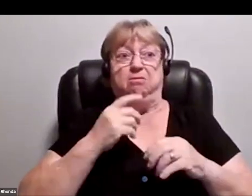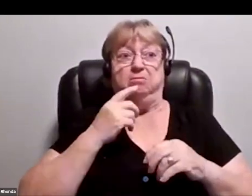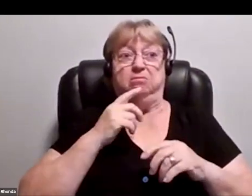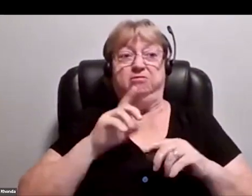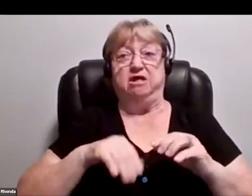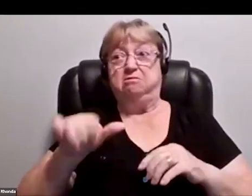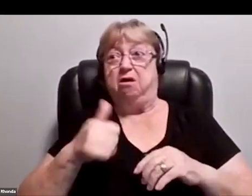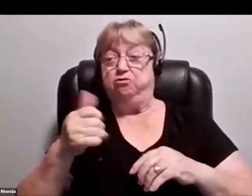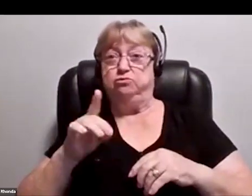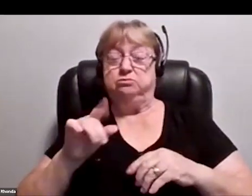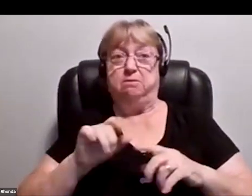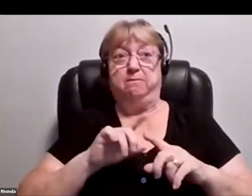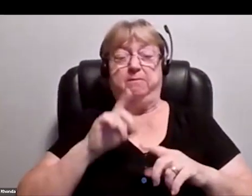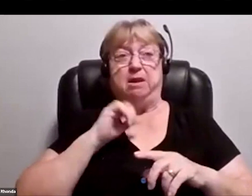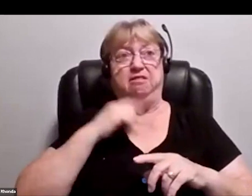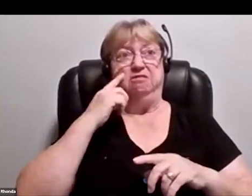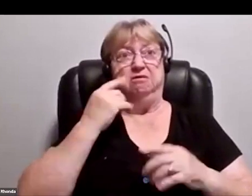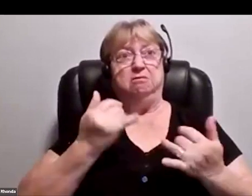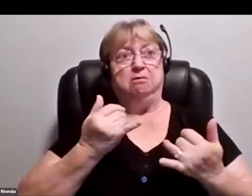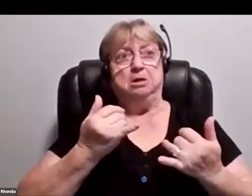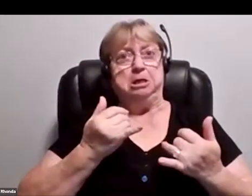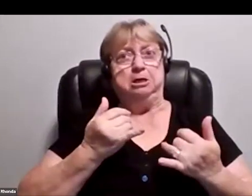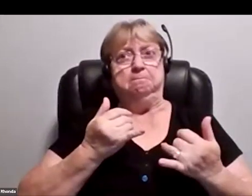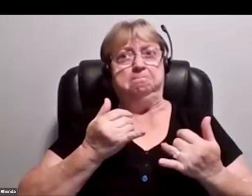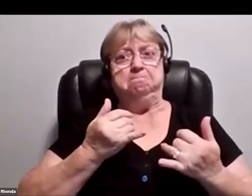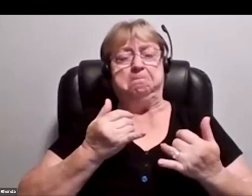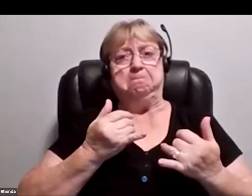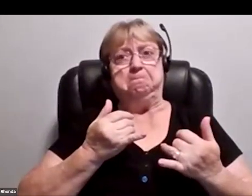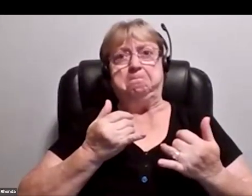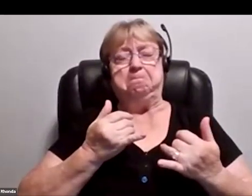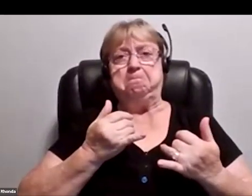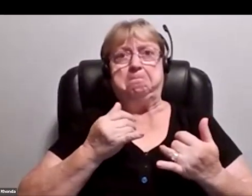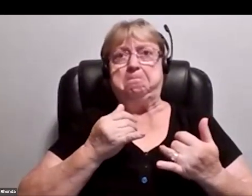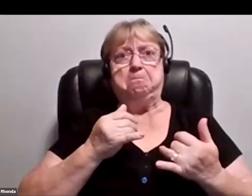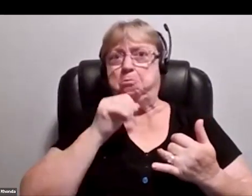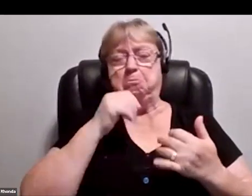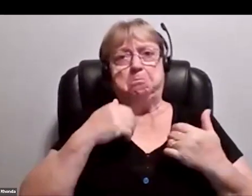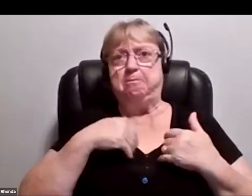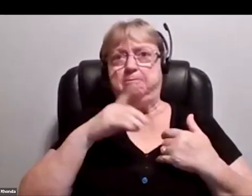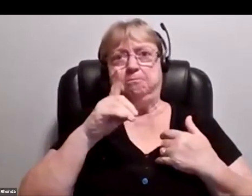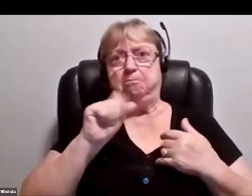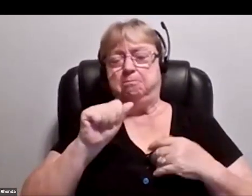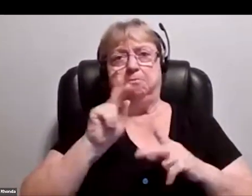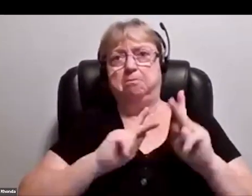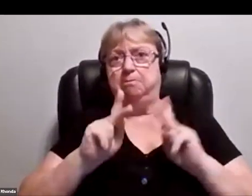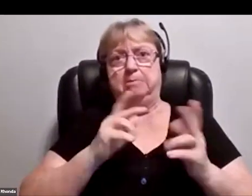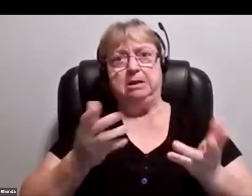I think, right now, there isn't any disabled people here as far as I'm aware.